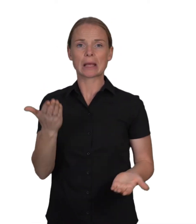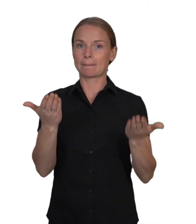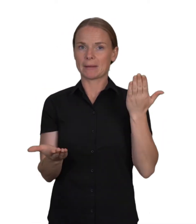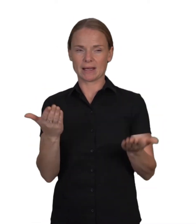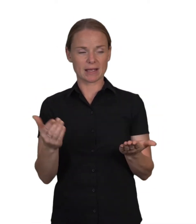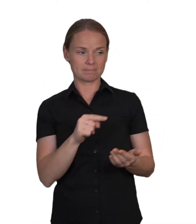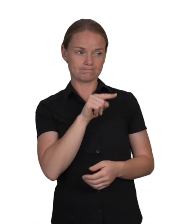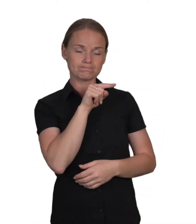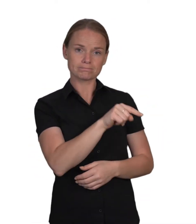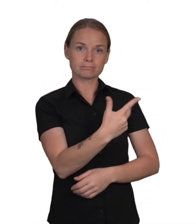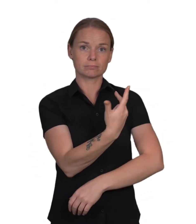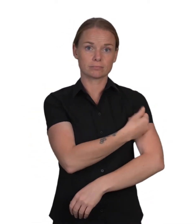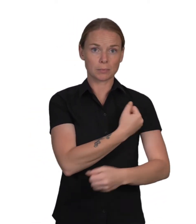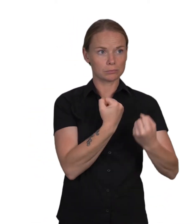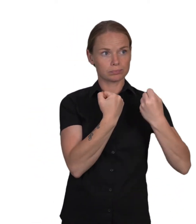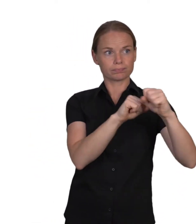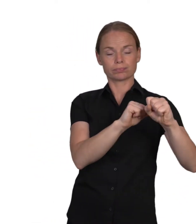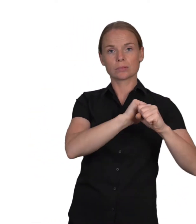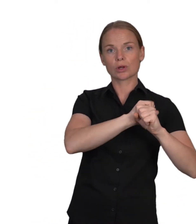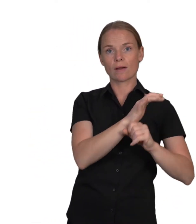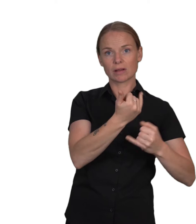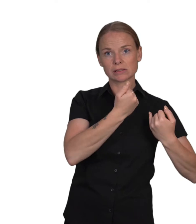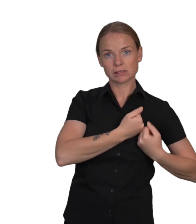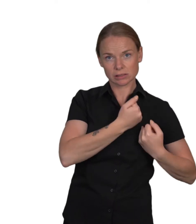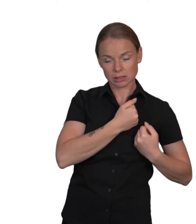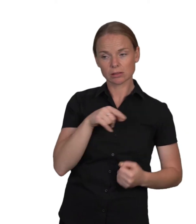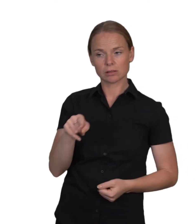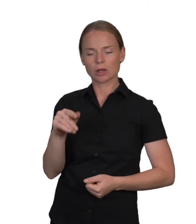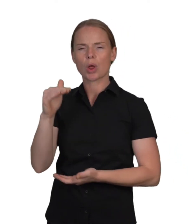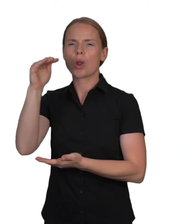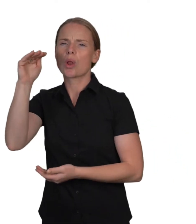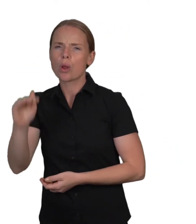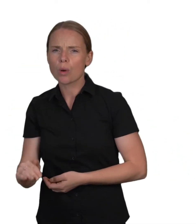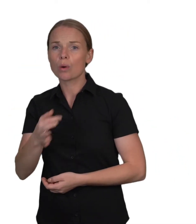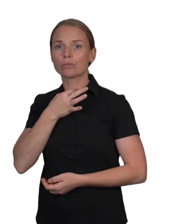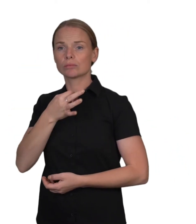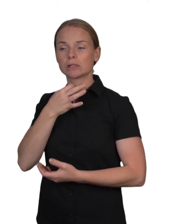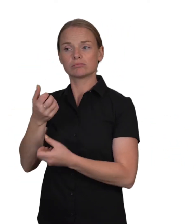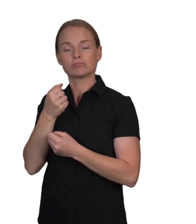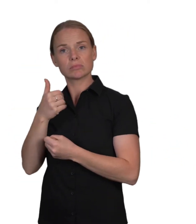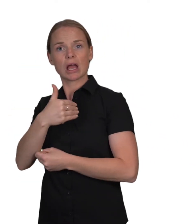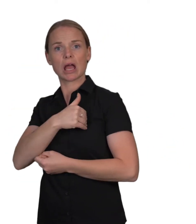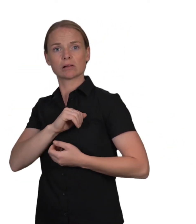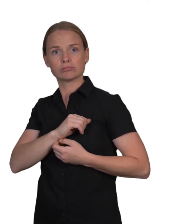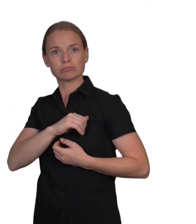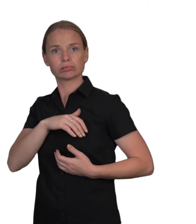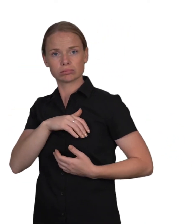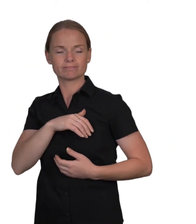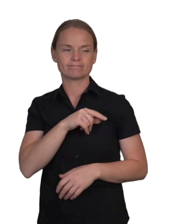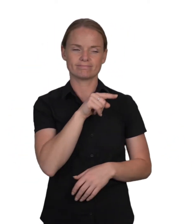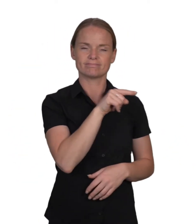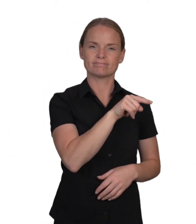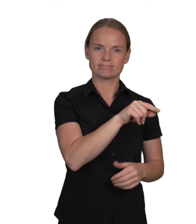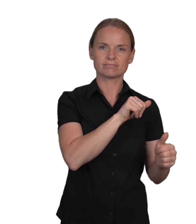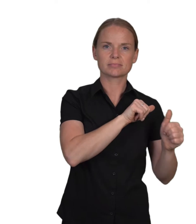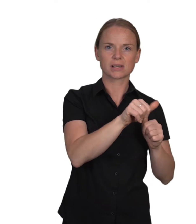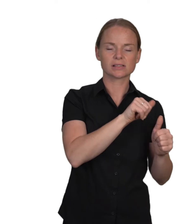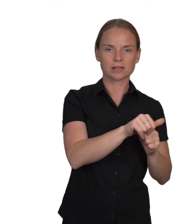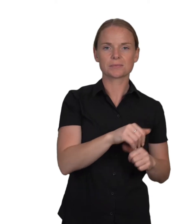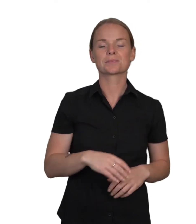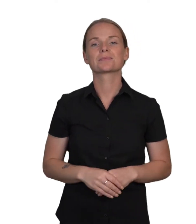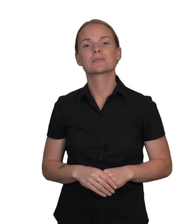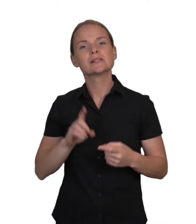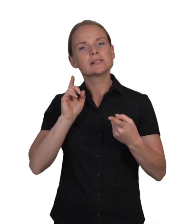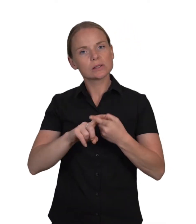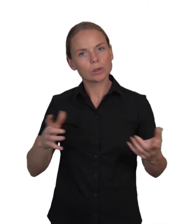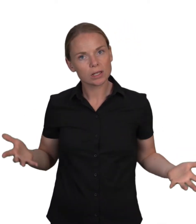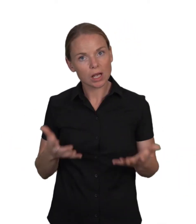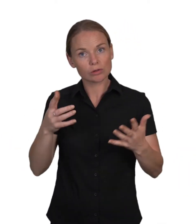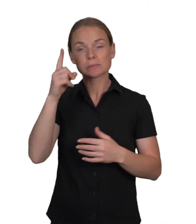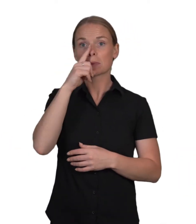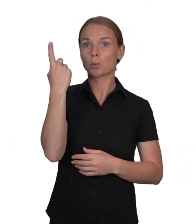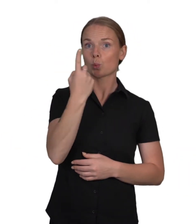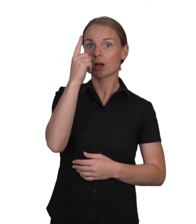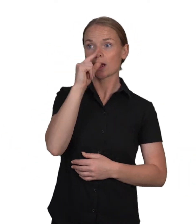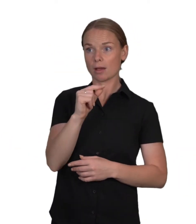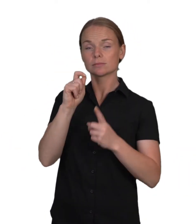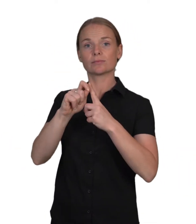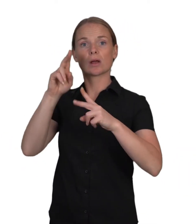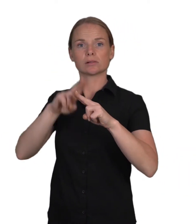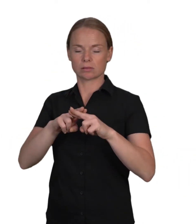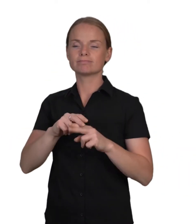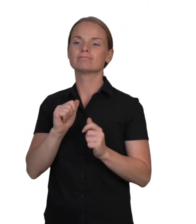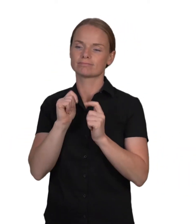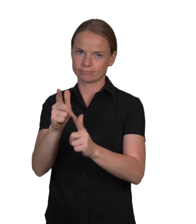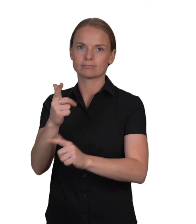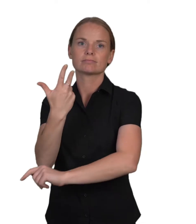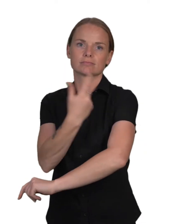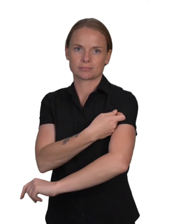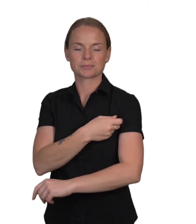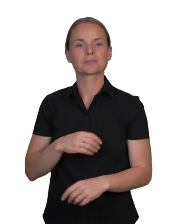The benefits of vaccination outweigh this very rare risk and vaccination is still recommended for all eligible age groups.